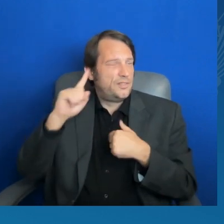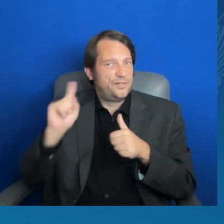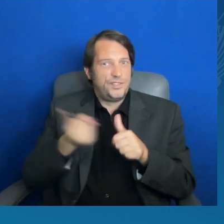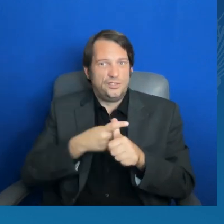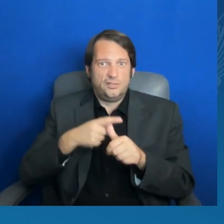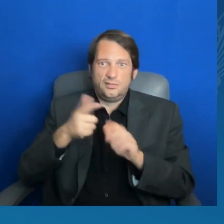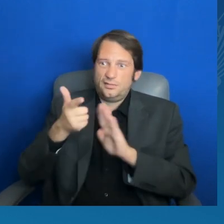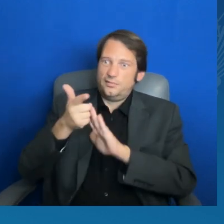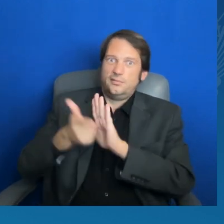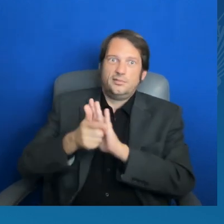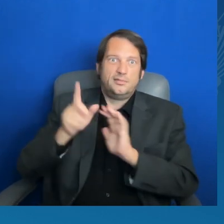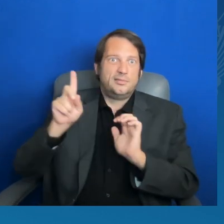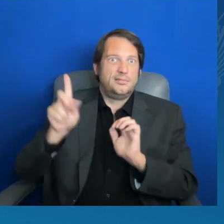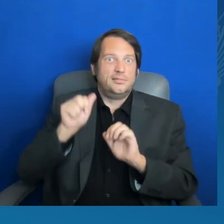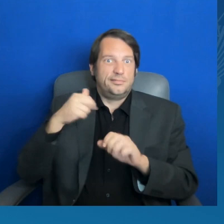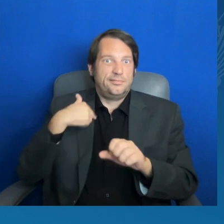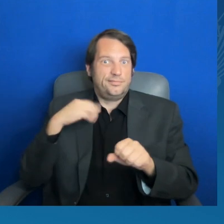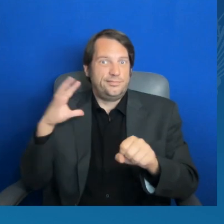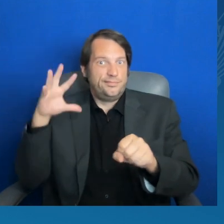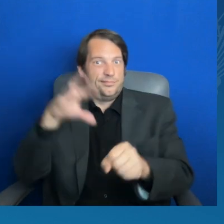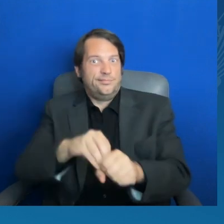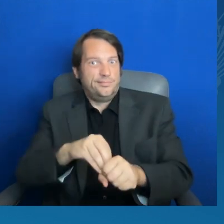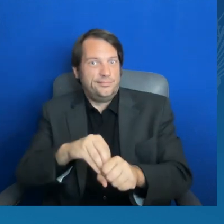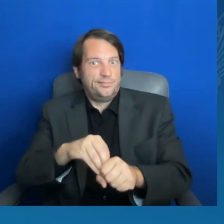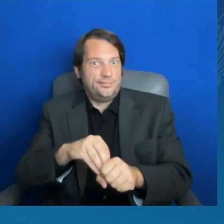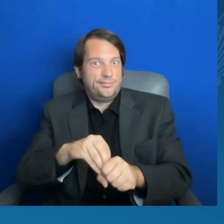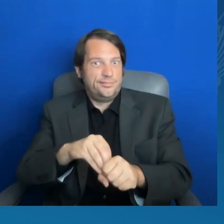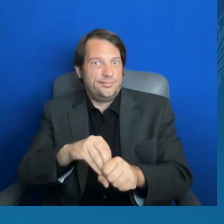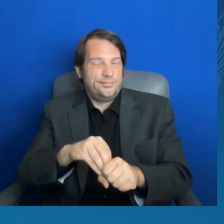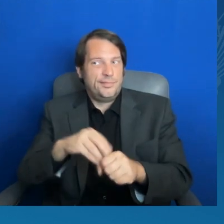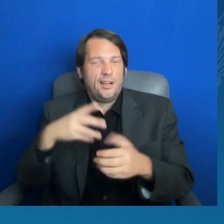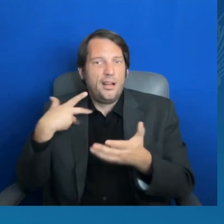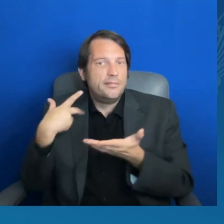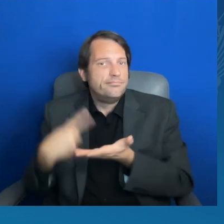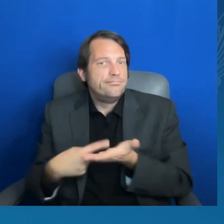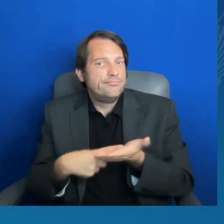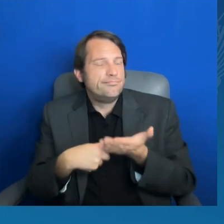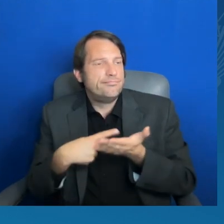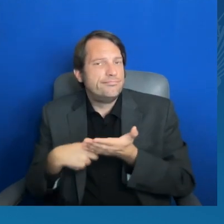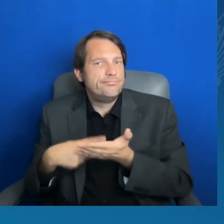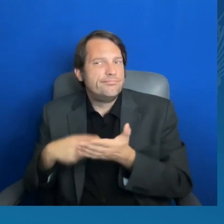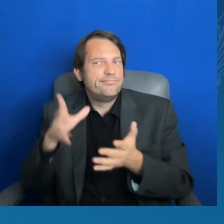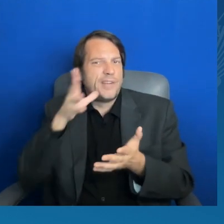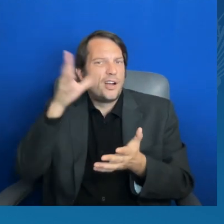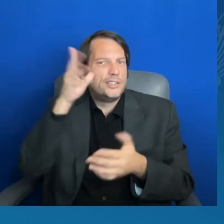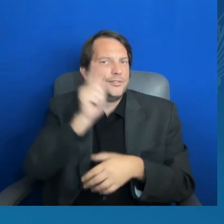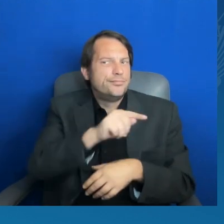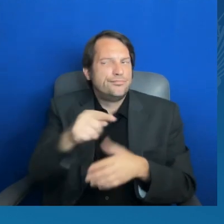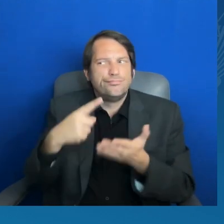who were then counseling mothers and fathers who would walk in because that week they lost their child to gun violence --